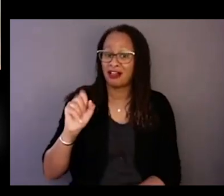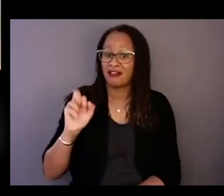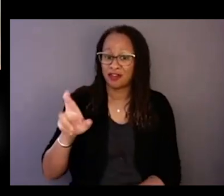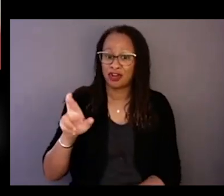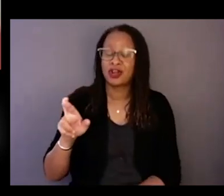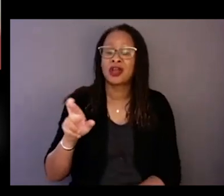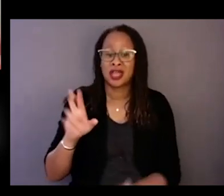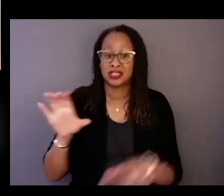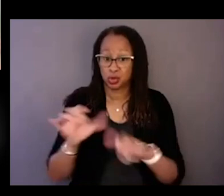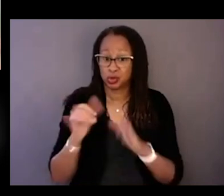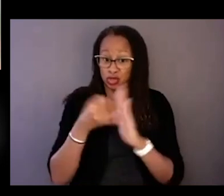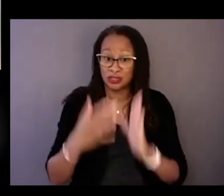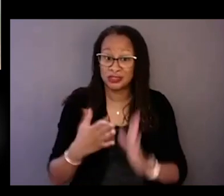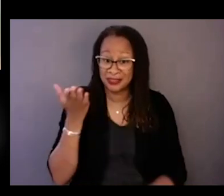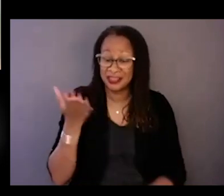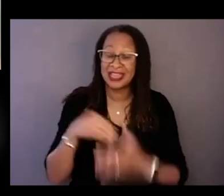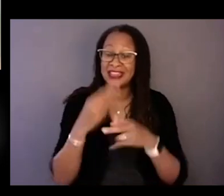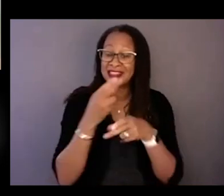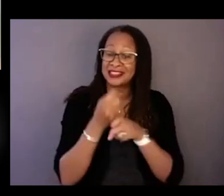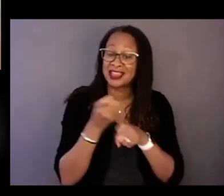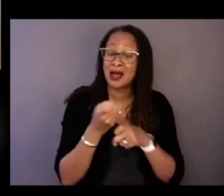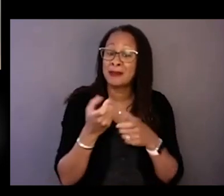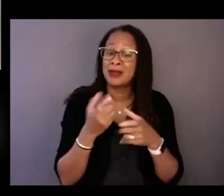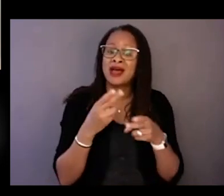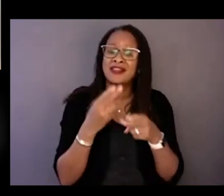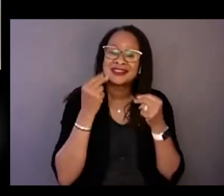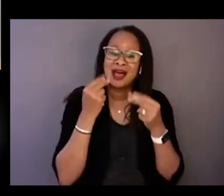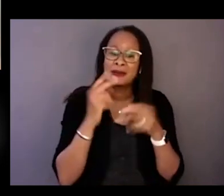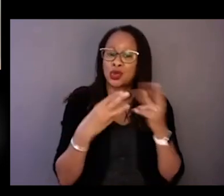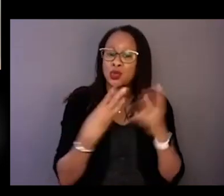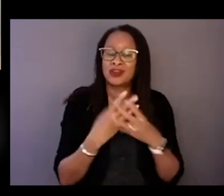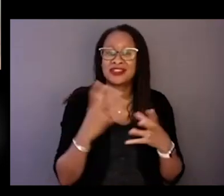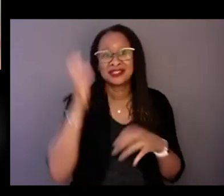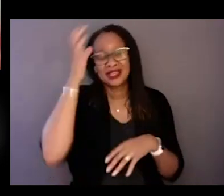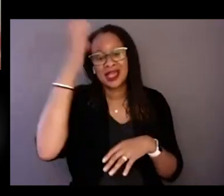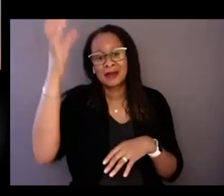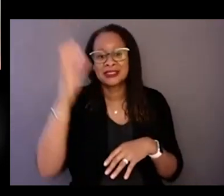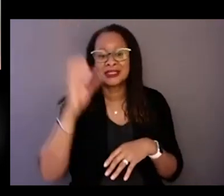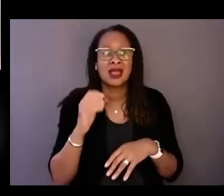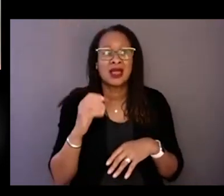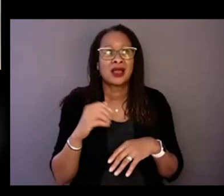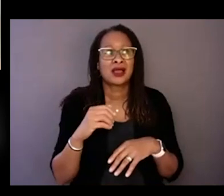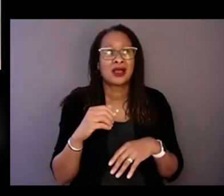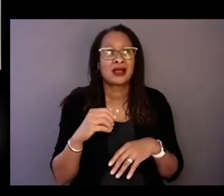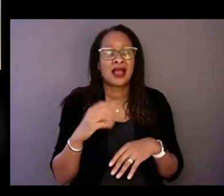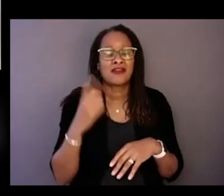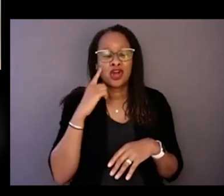and in the comedy world, there was this concept that I heard all the time about punching up. And you were never allowed to punch down,